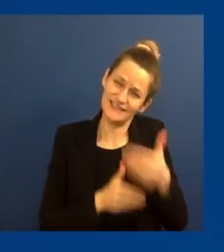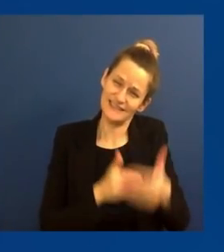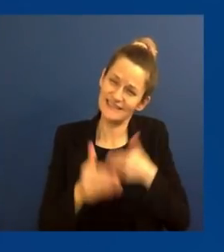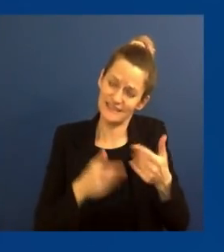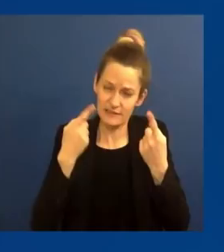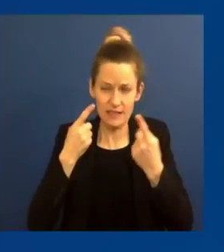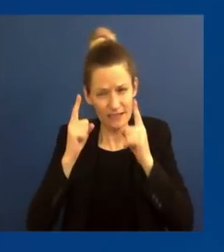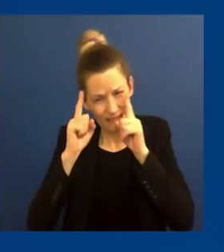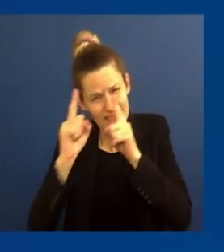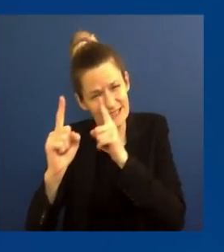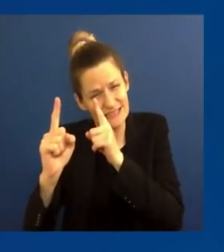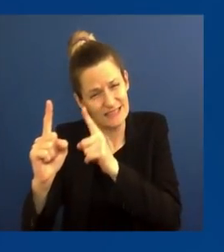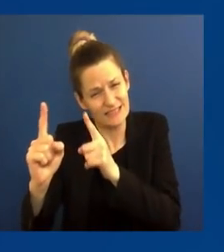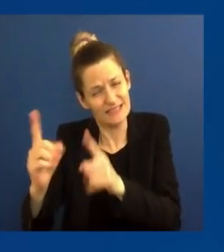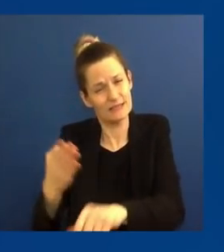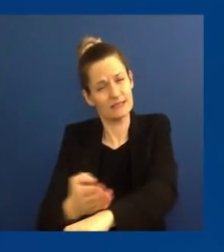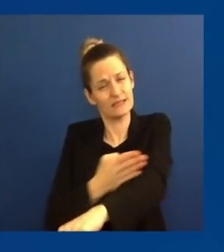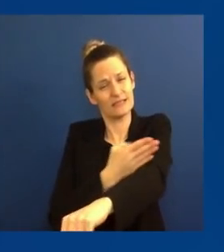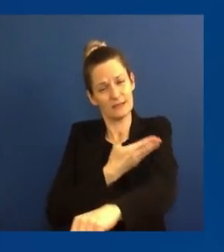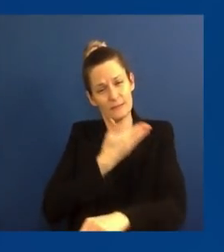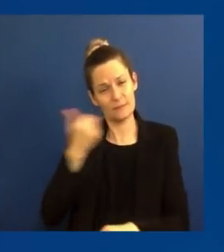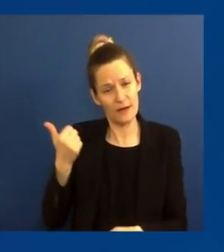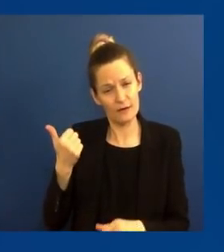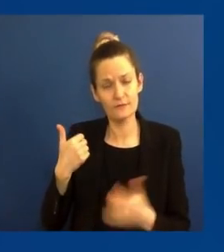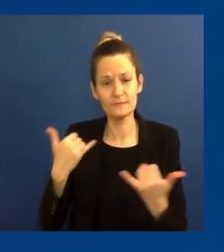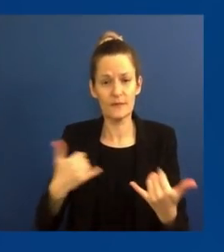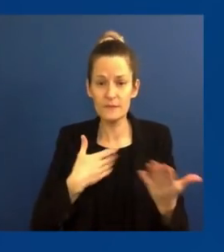With that, let's open it up for some questions. Over to you, Kevin.